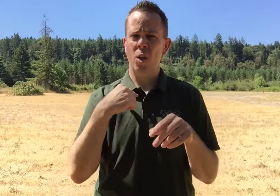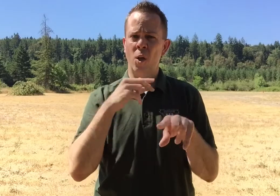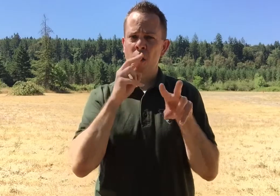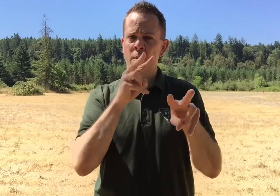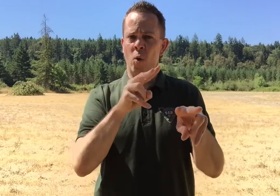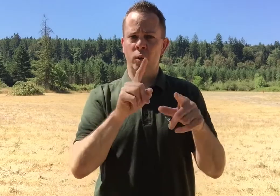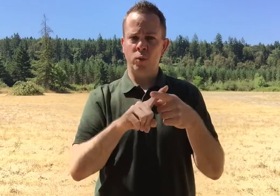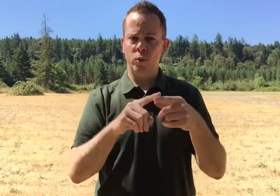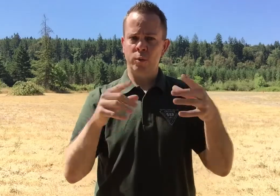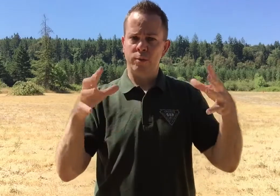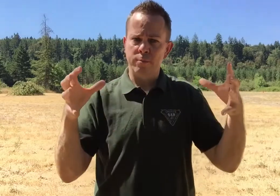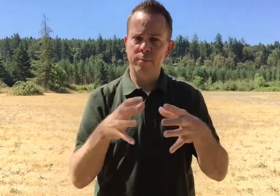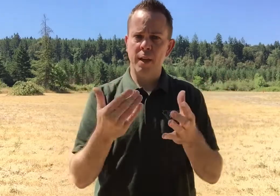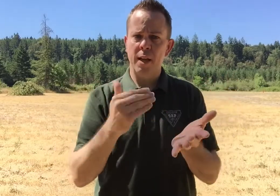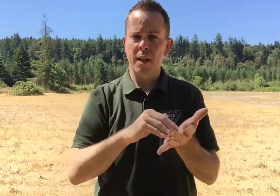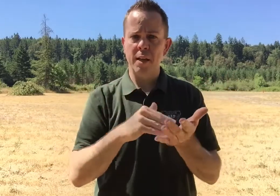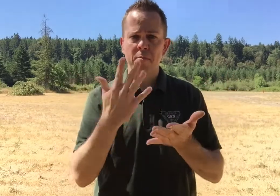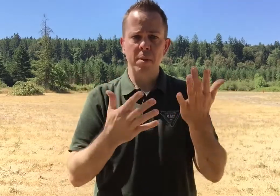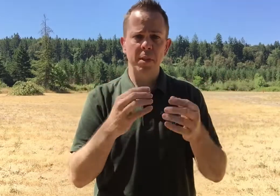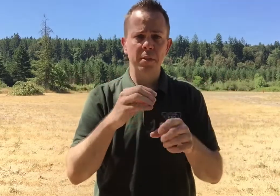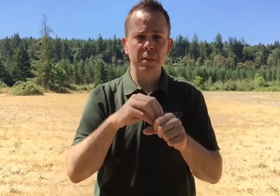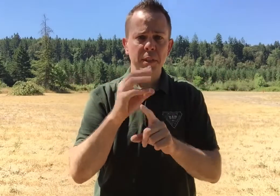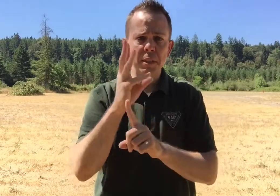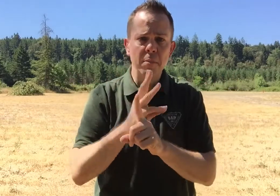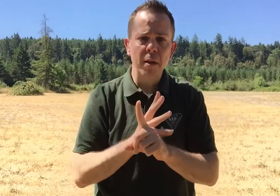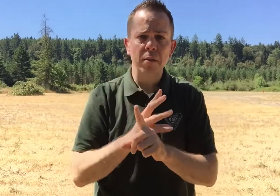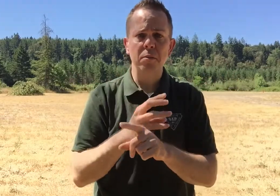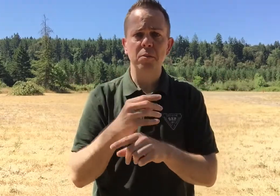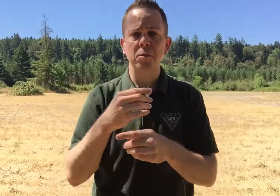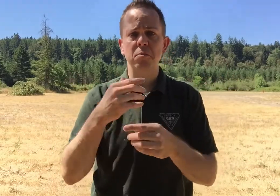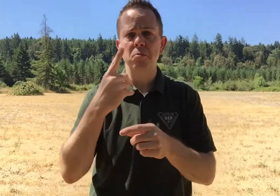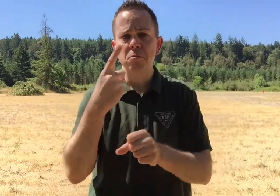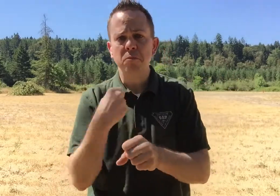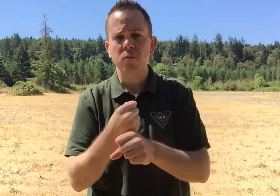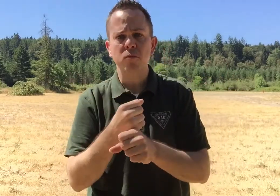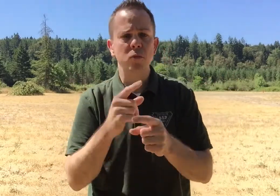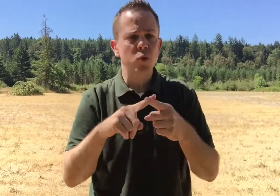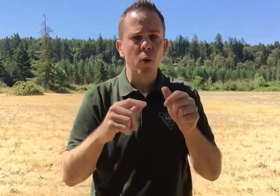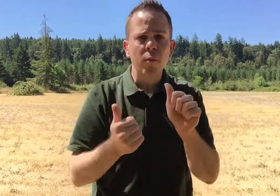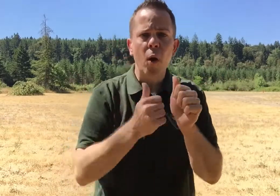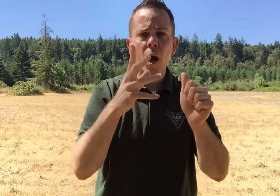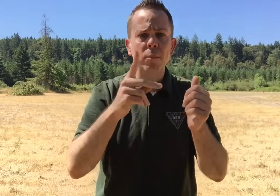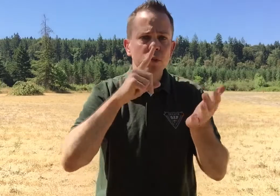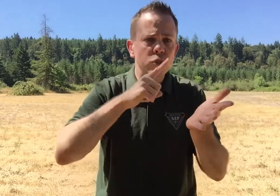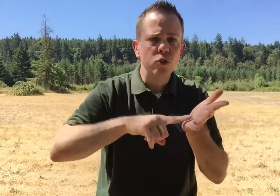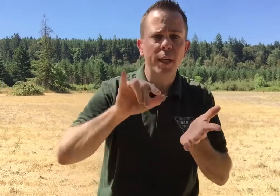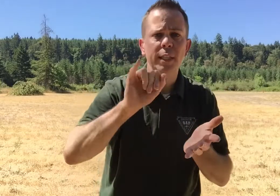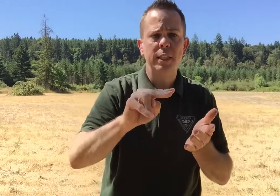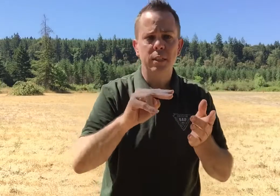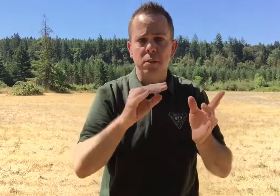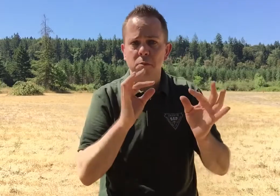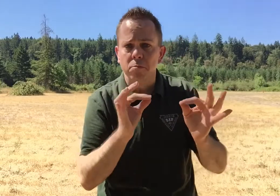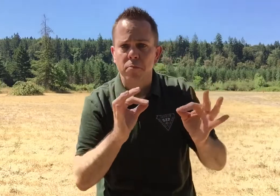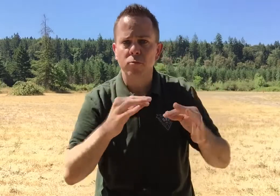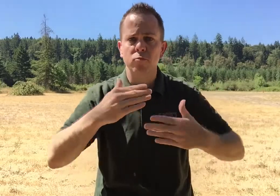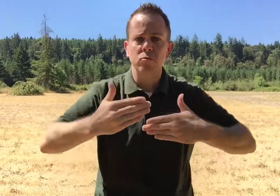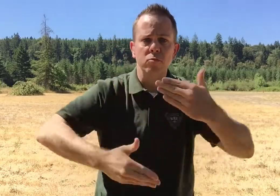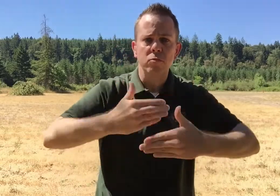I look forward to convening again in possibly six months to twelve months to follow up, check in and see how things are going,